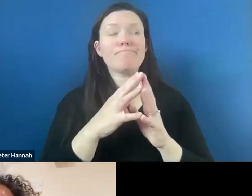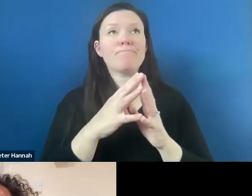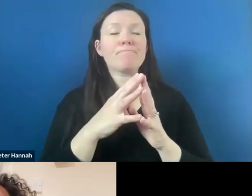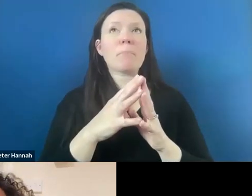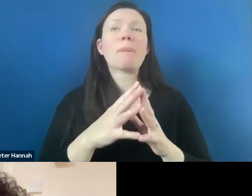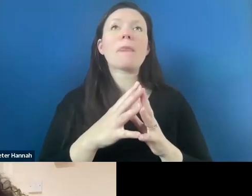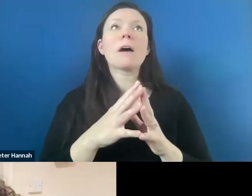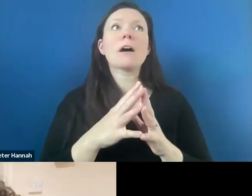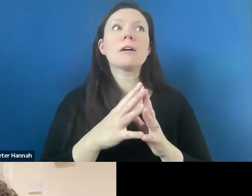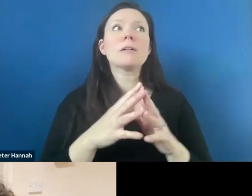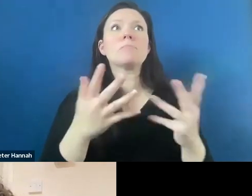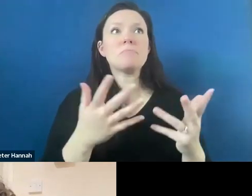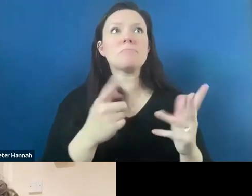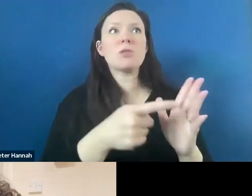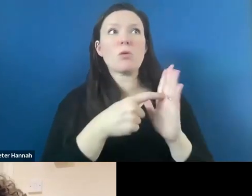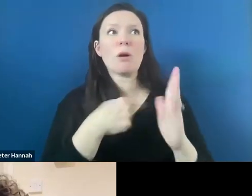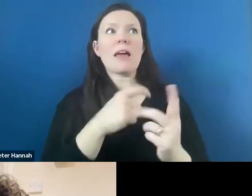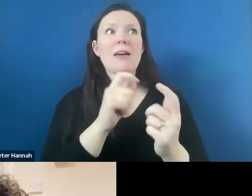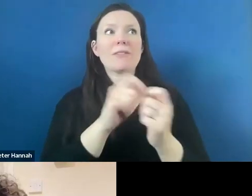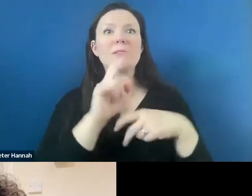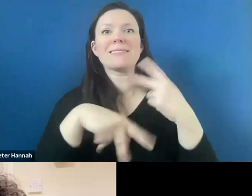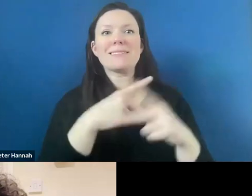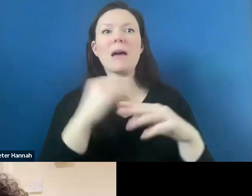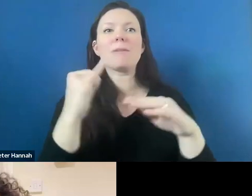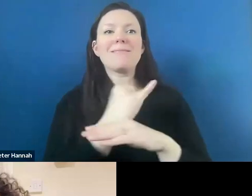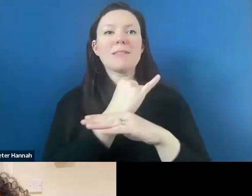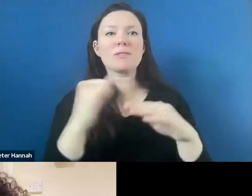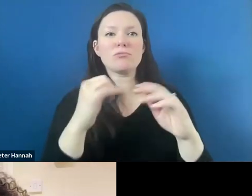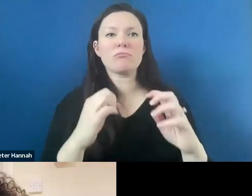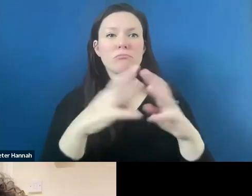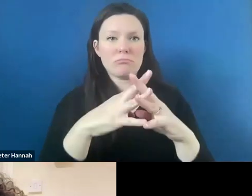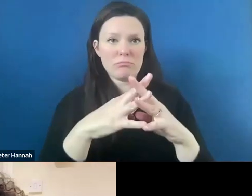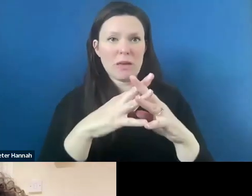or industrialization that needs a lot of resources.